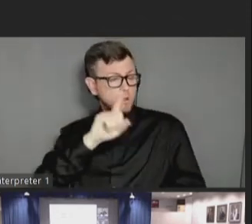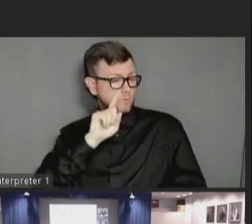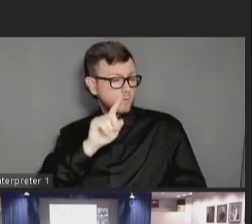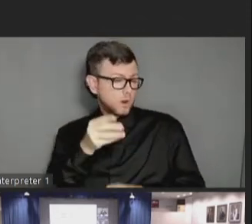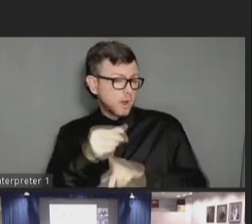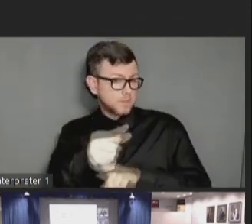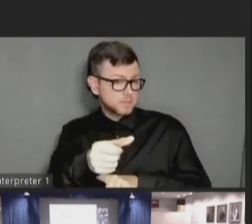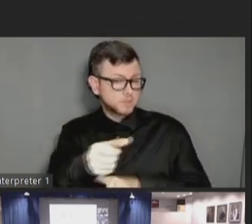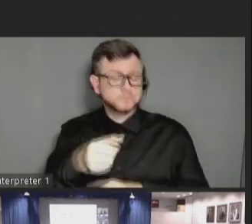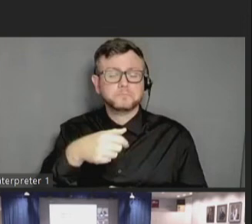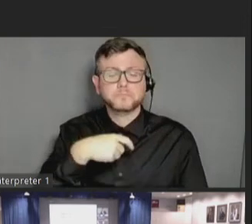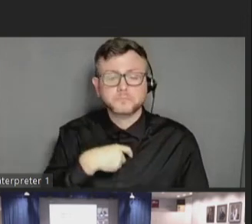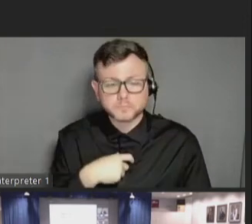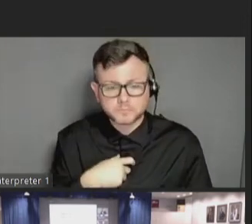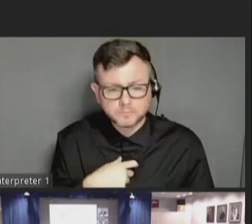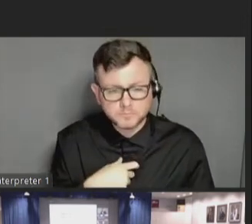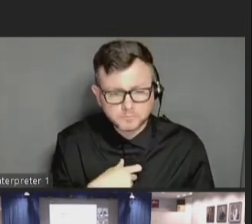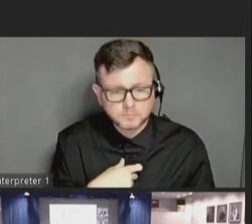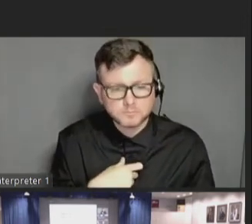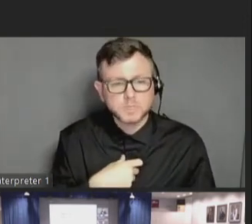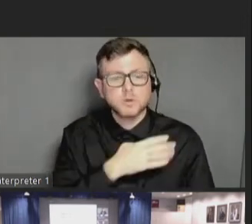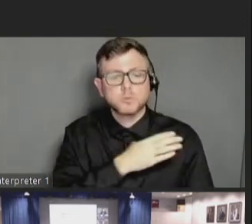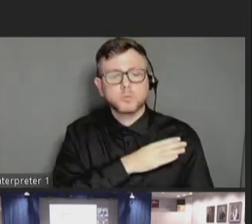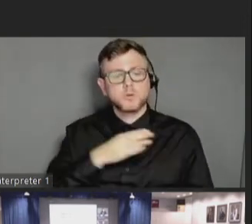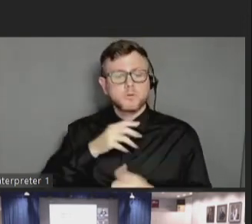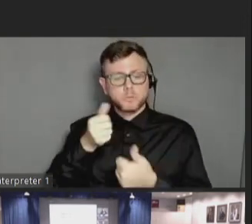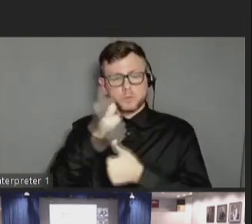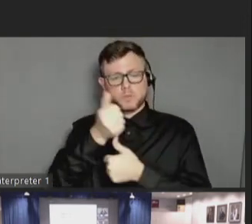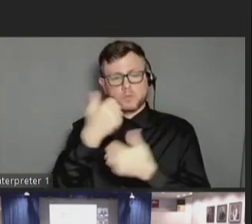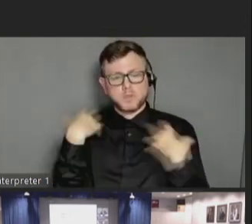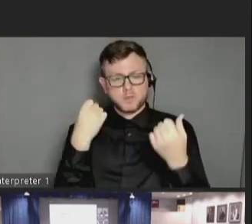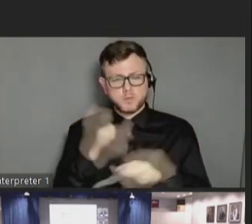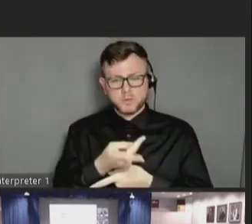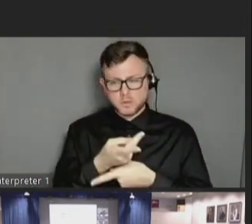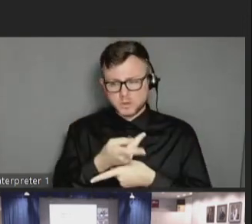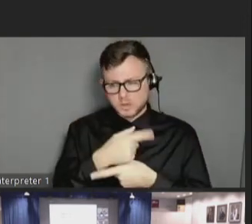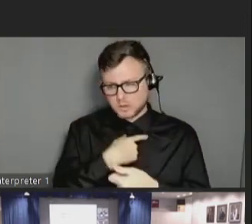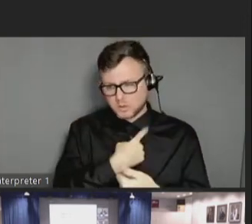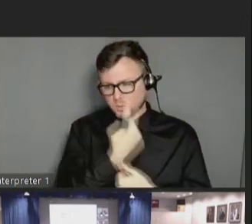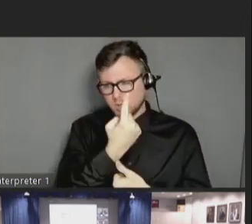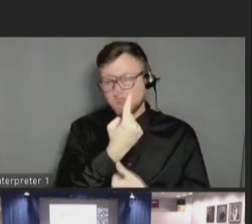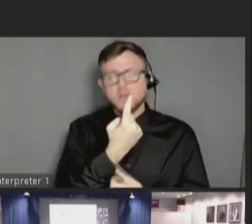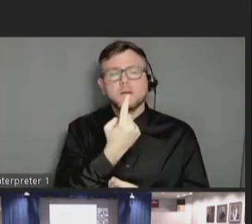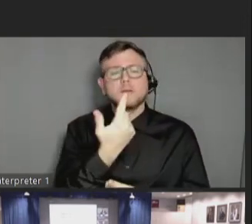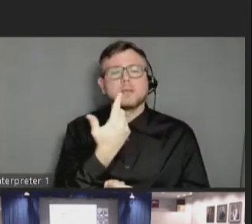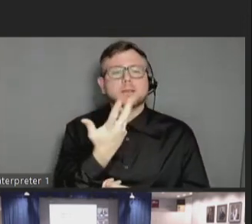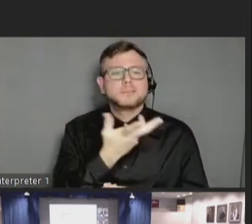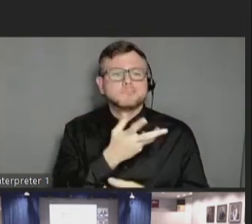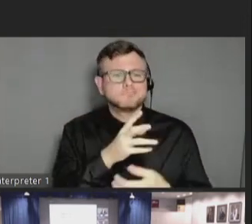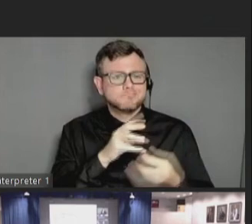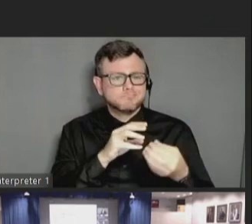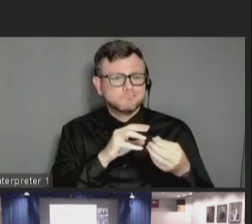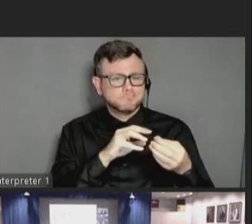So, for the Bureau of Primary Healthcare, the -- one of the big numbers here on the